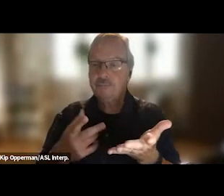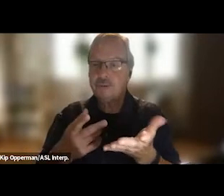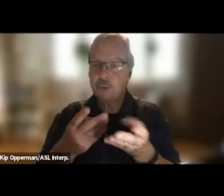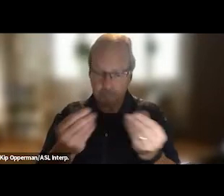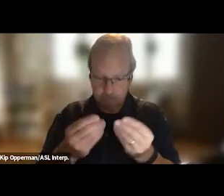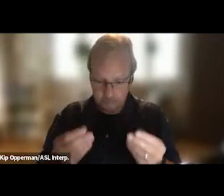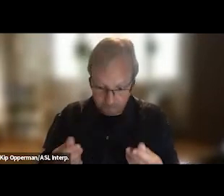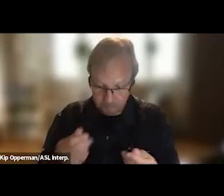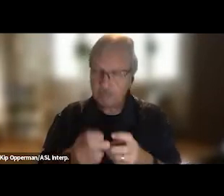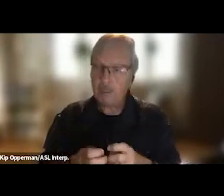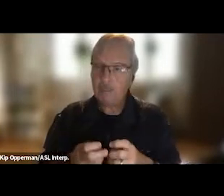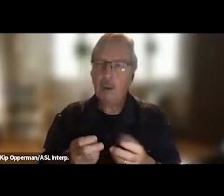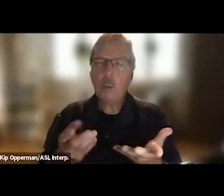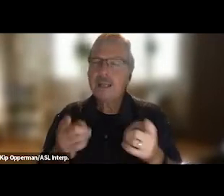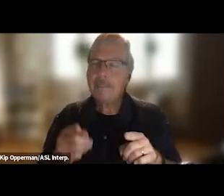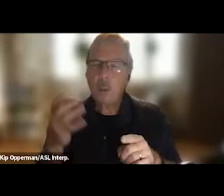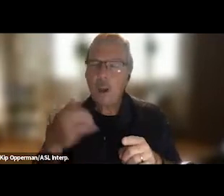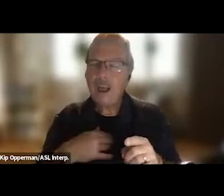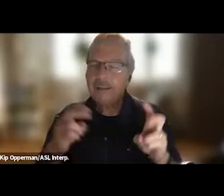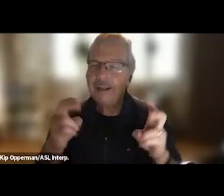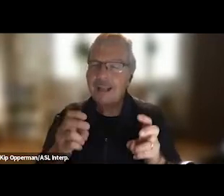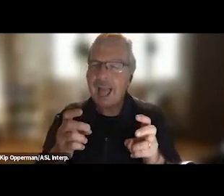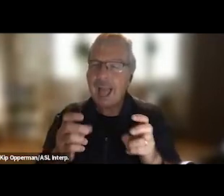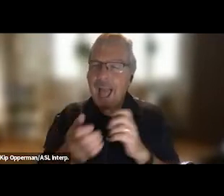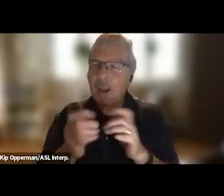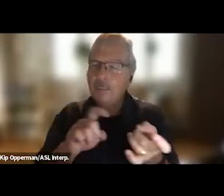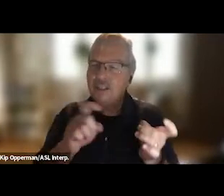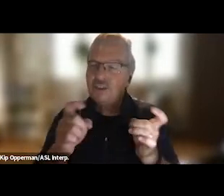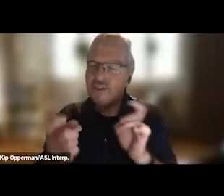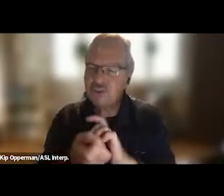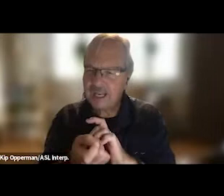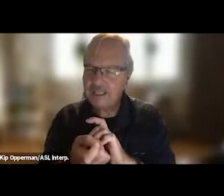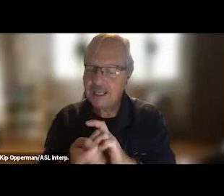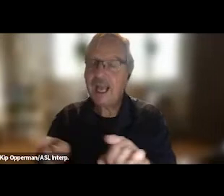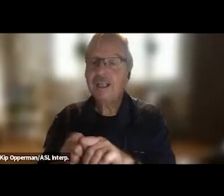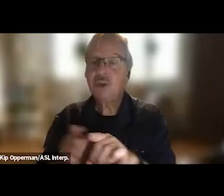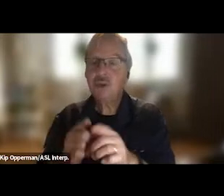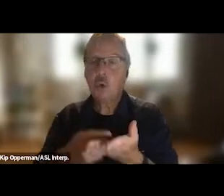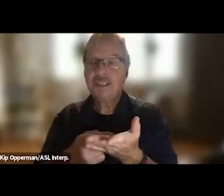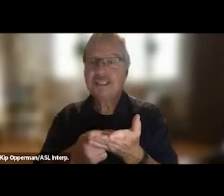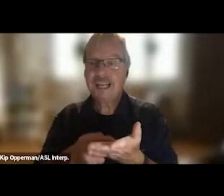Why are we having these issues? And how can we make those changes as well as discuss the logistics of the program,